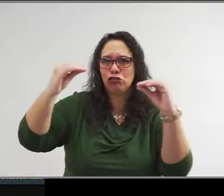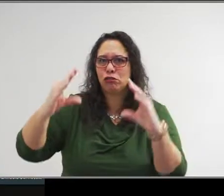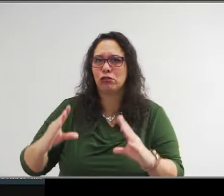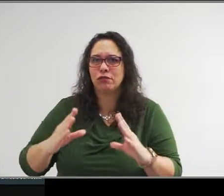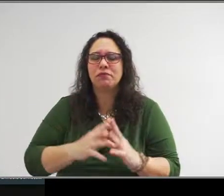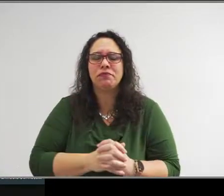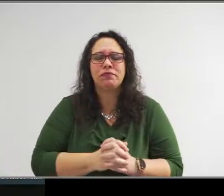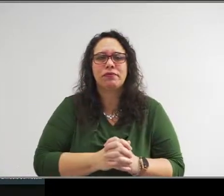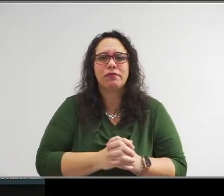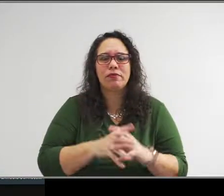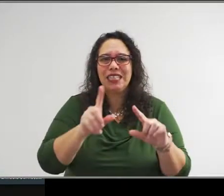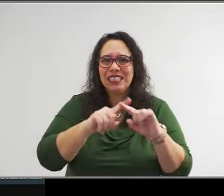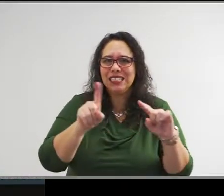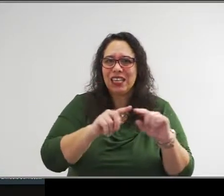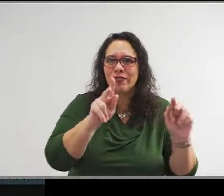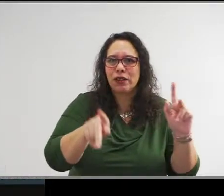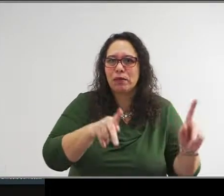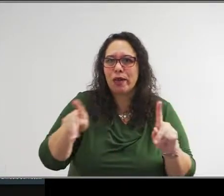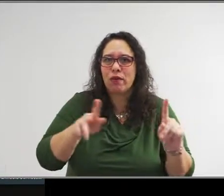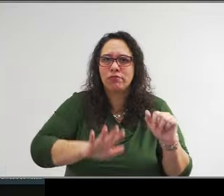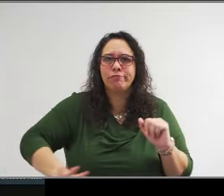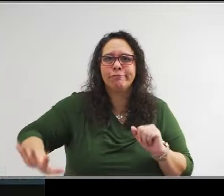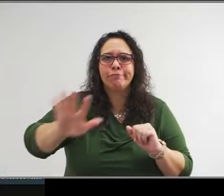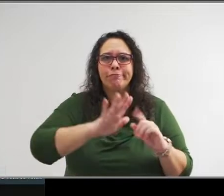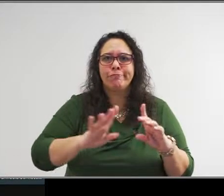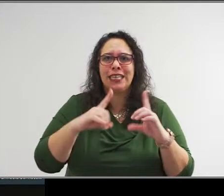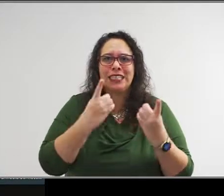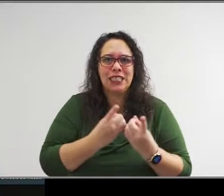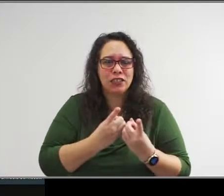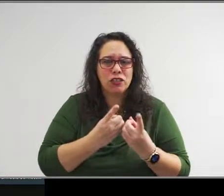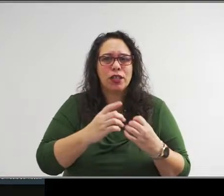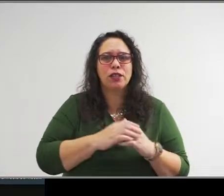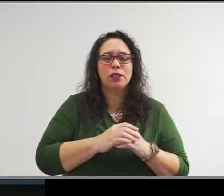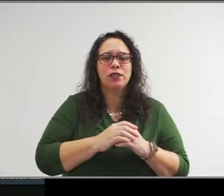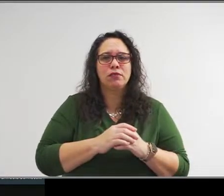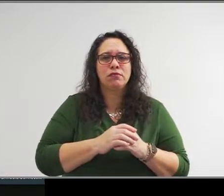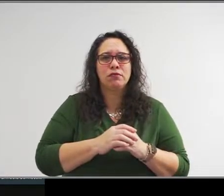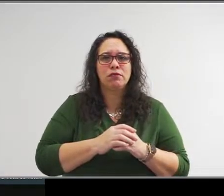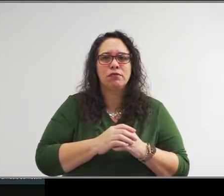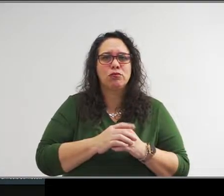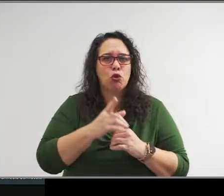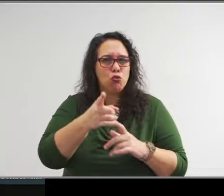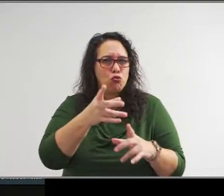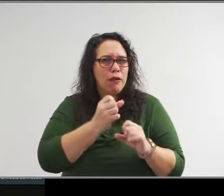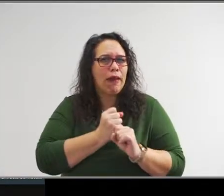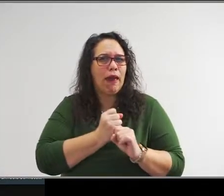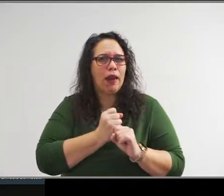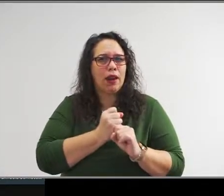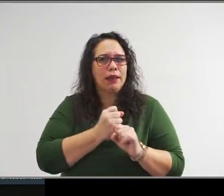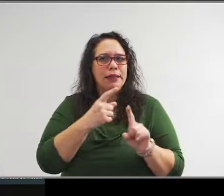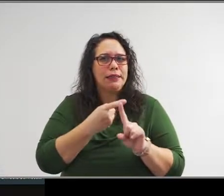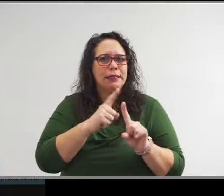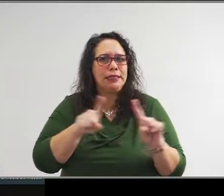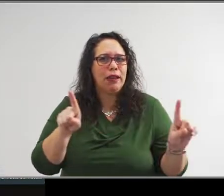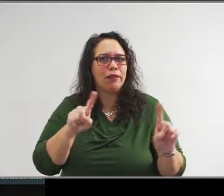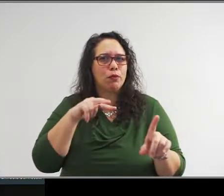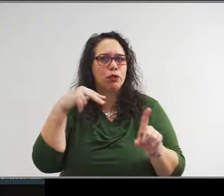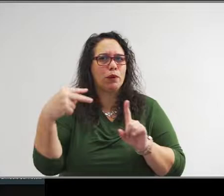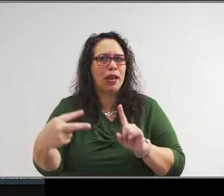different individuals across the district so that you have a different perspective, now is the time to refocus your energies